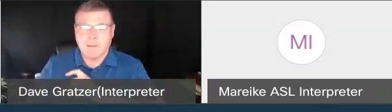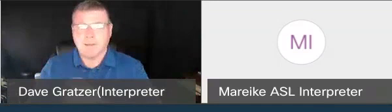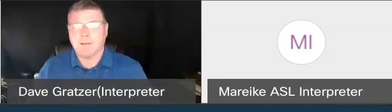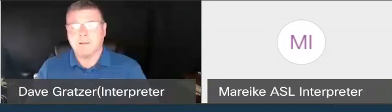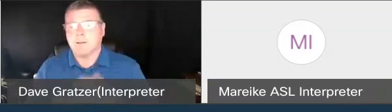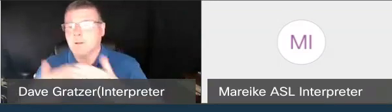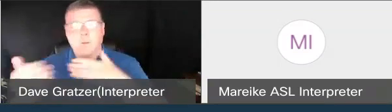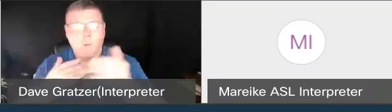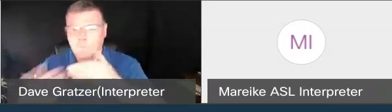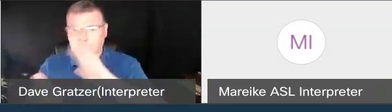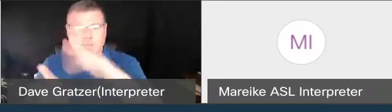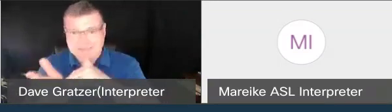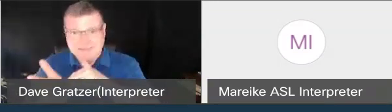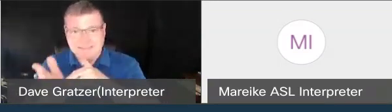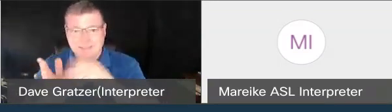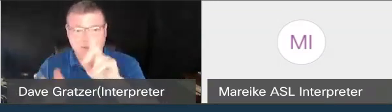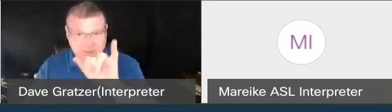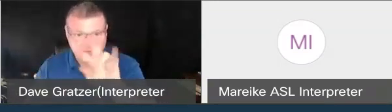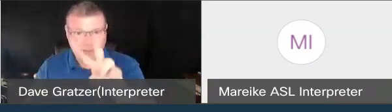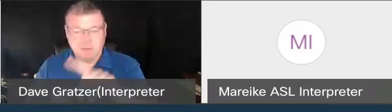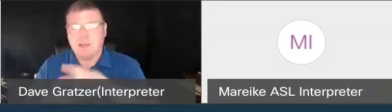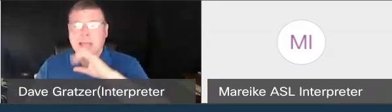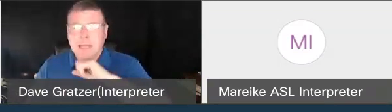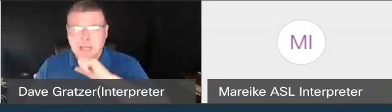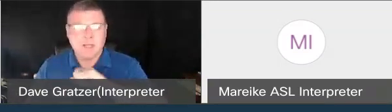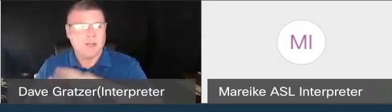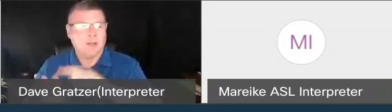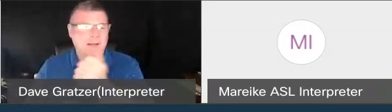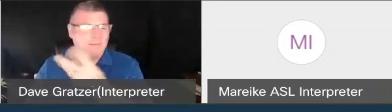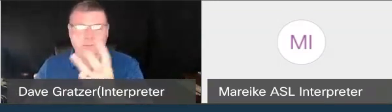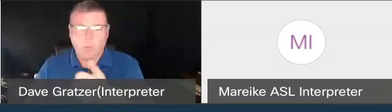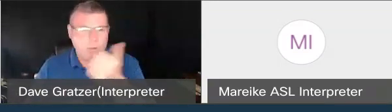or whatever did the individual come from, age, and a few other, uh, notations.